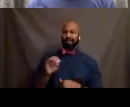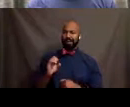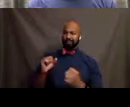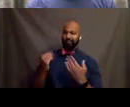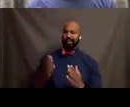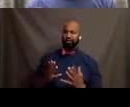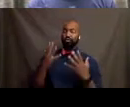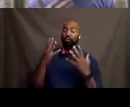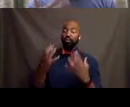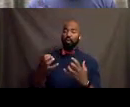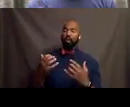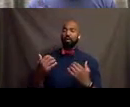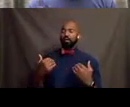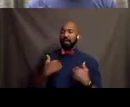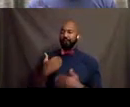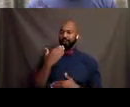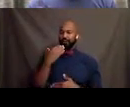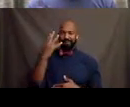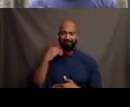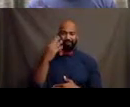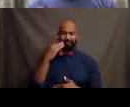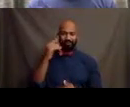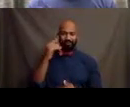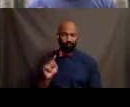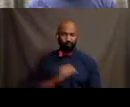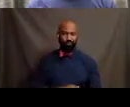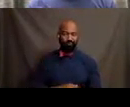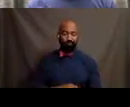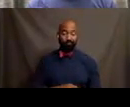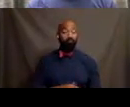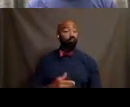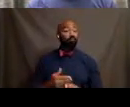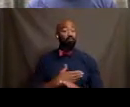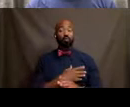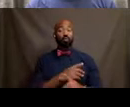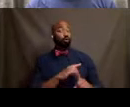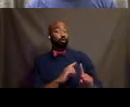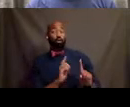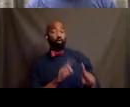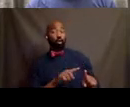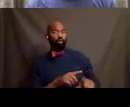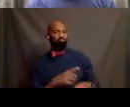but also just setting out to that appointment, I want you to know that, that we work really hard to make sure